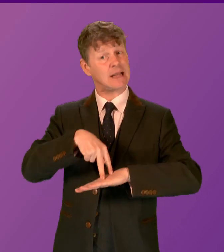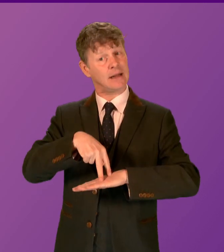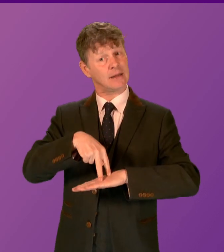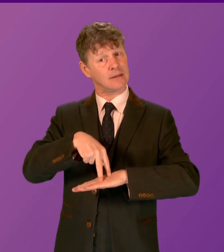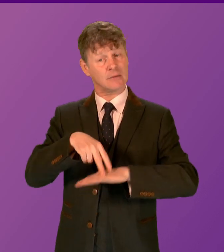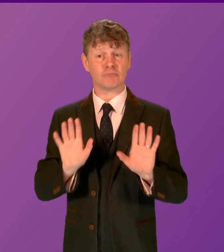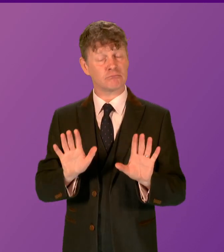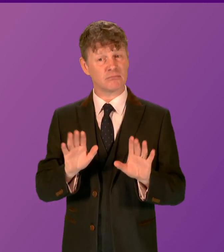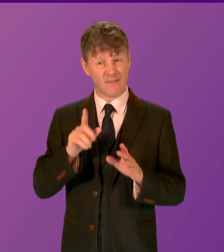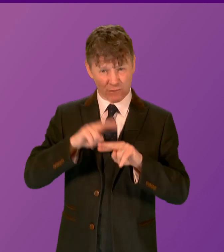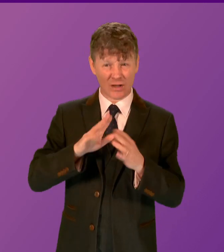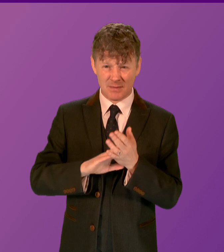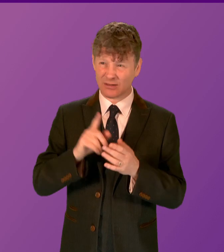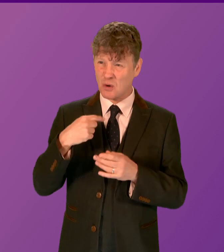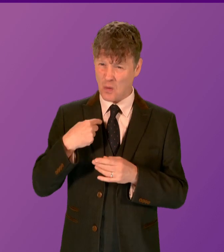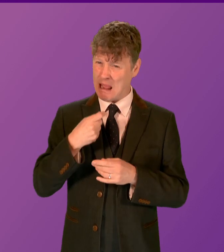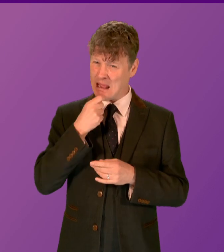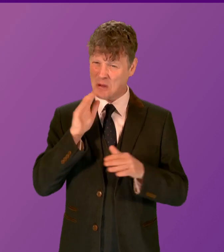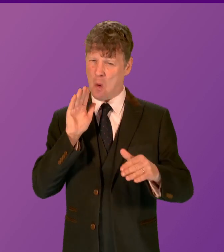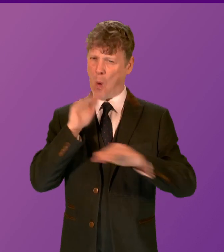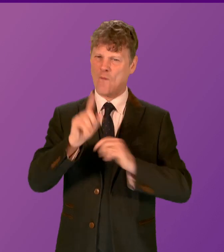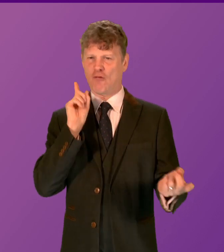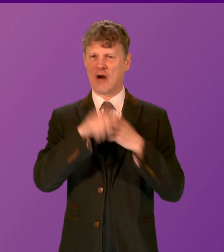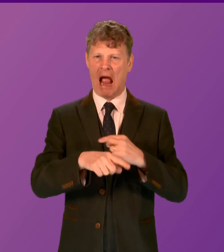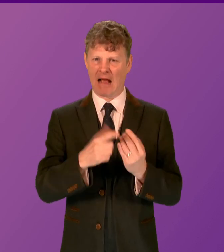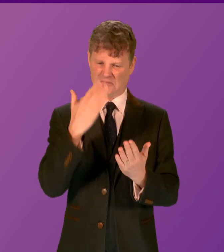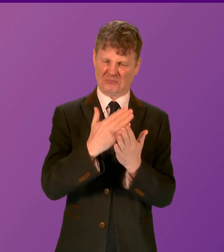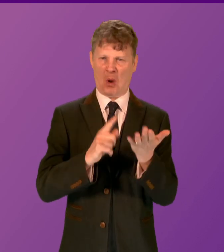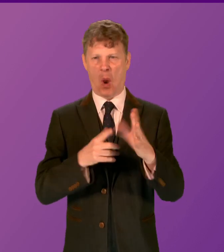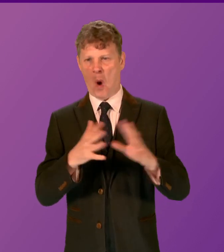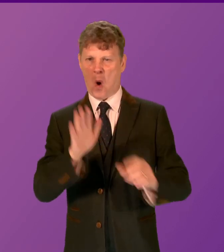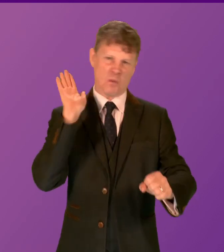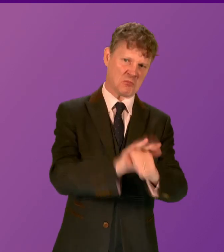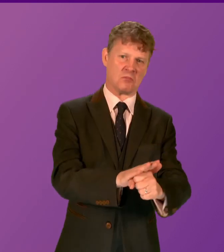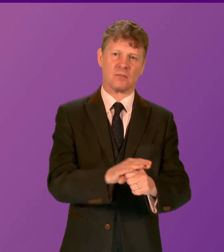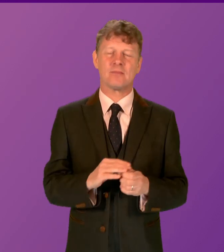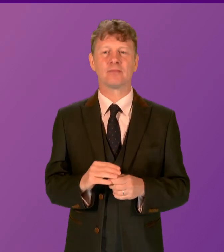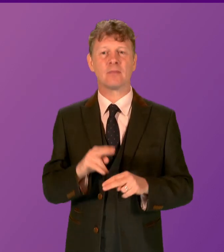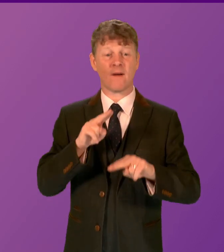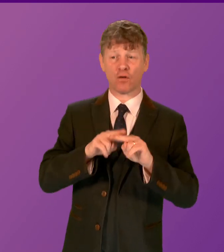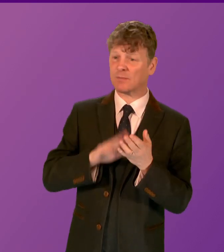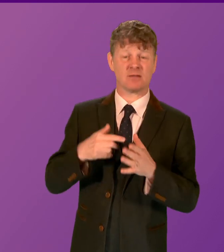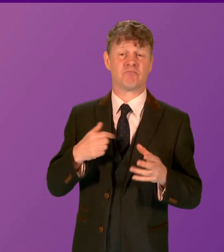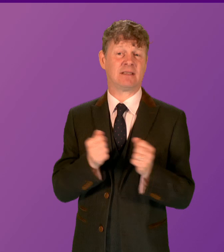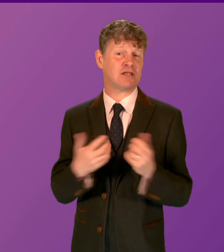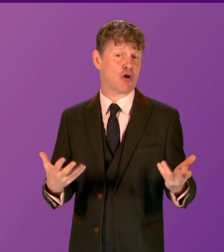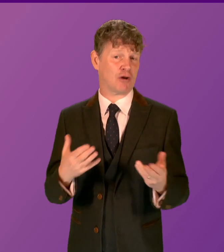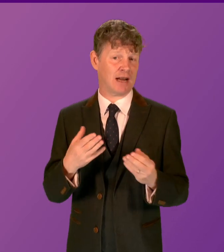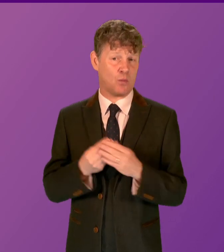Does he not think that we are overreacting slightly with legislation on the matter? I do not agree with John Mason on that, I am afraid.